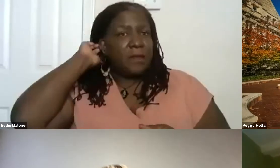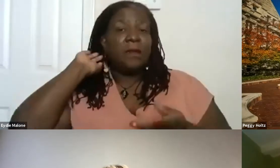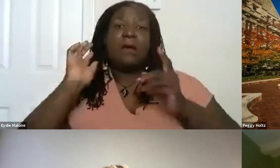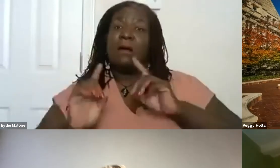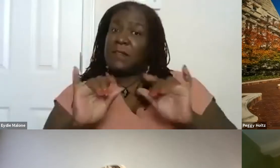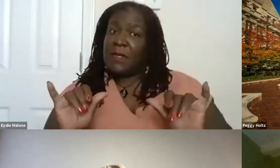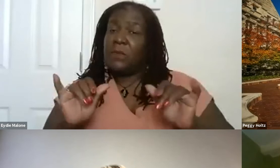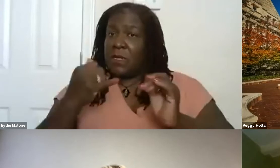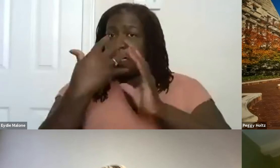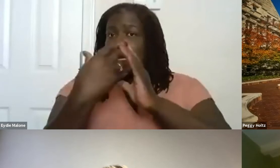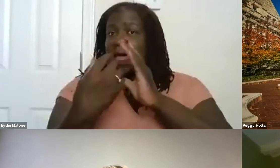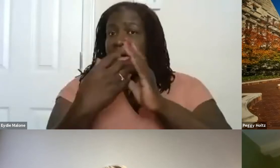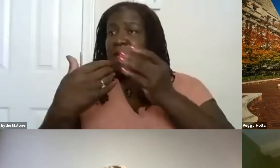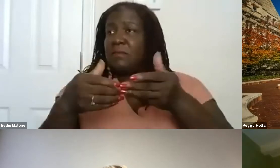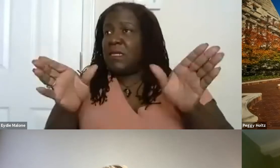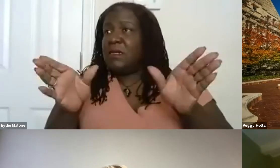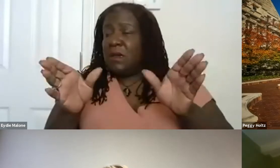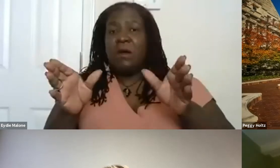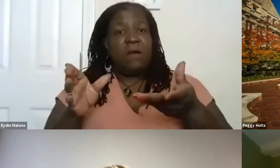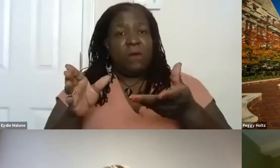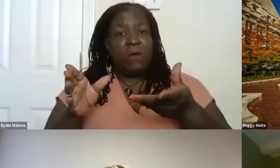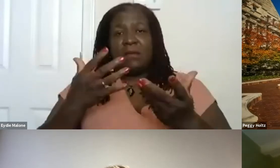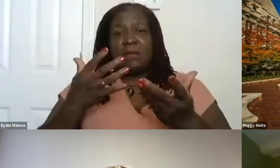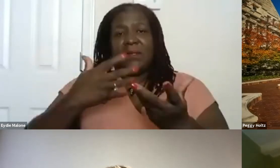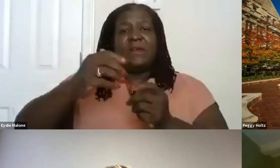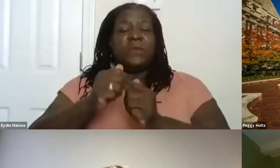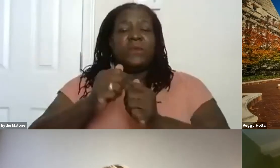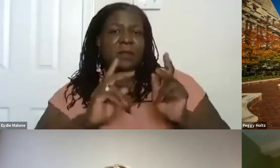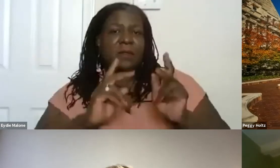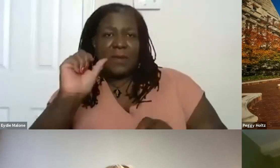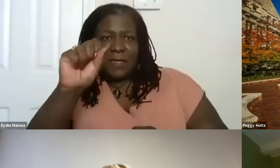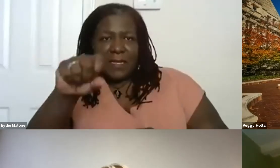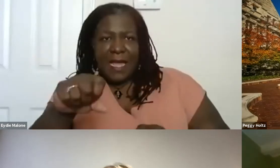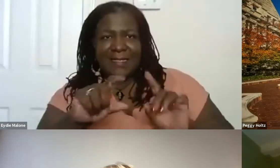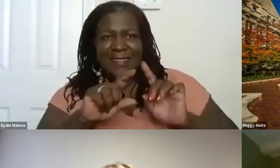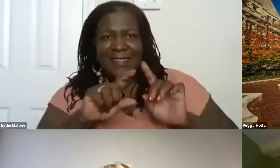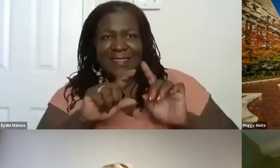and we were given those opportunities to interact with other people, he was incredible. He was